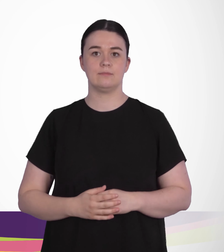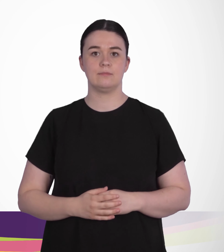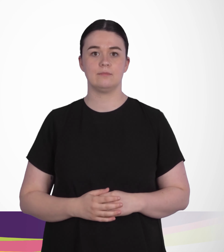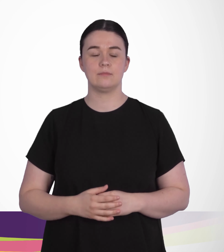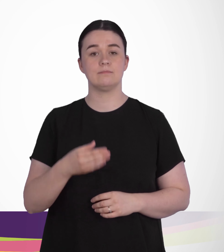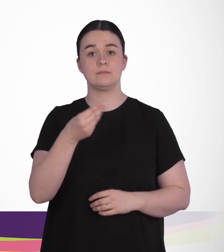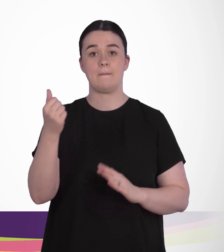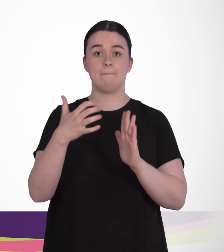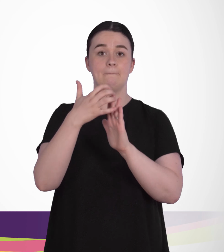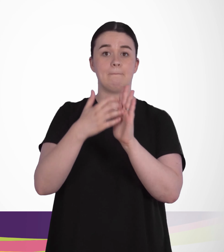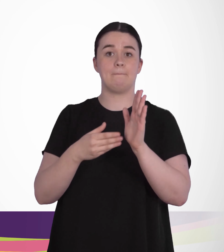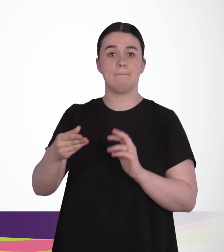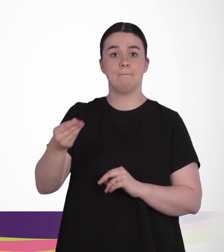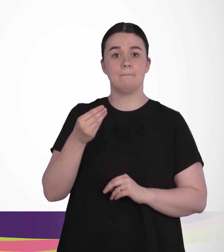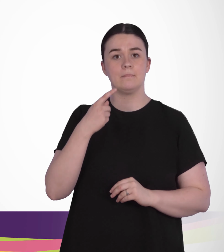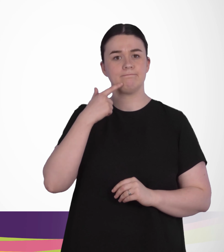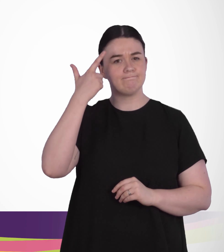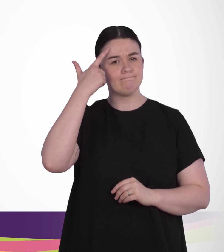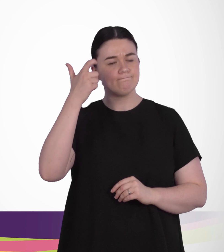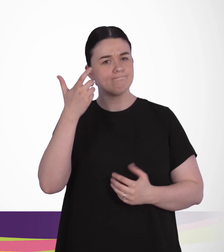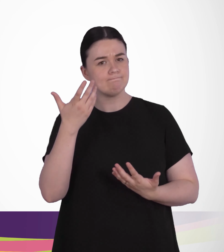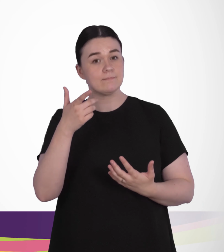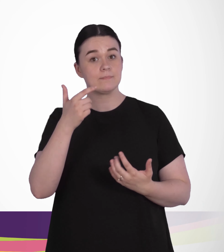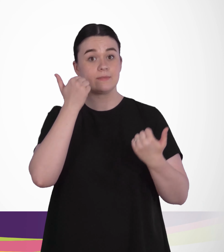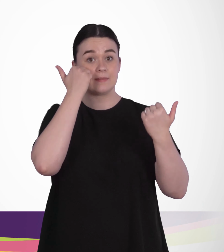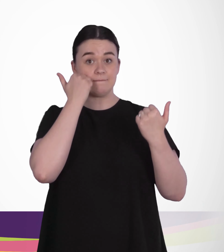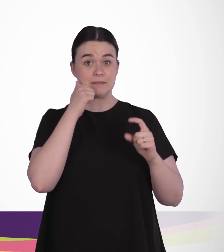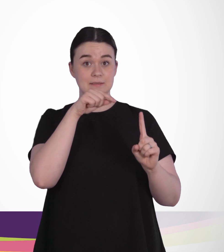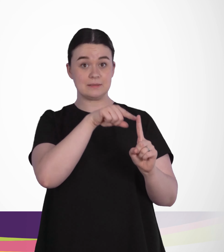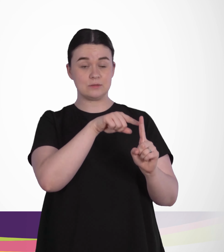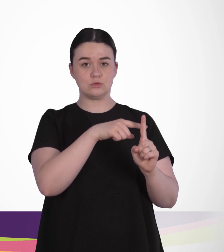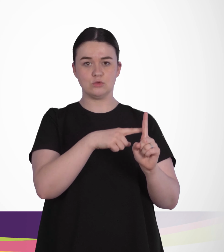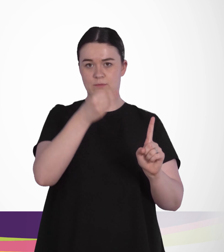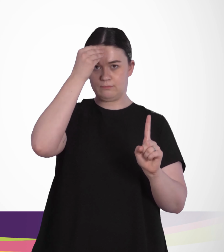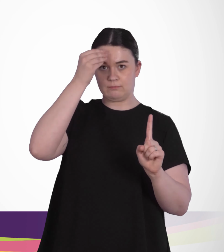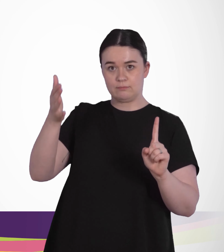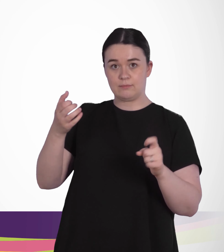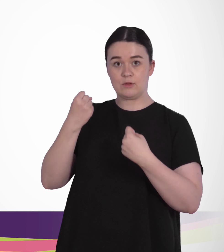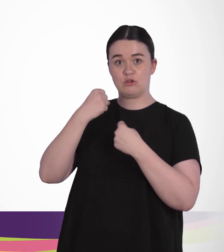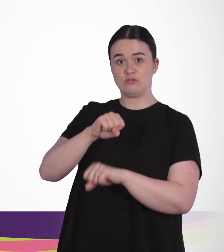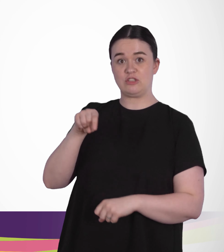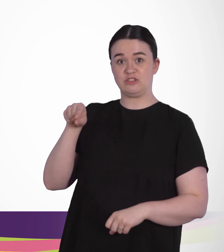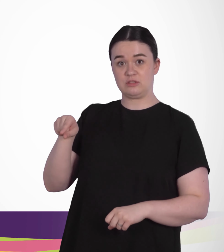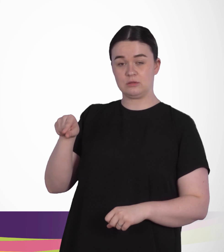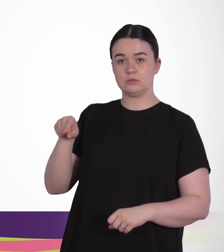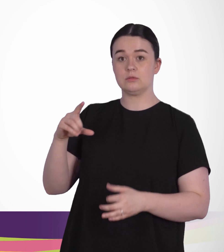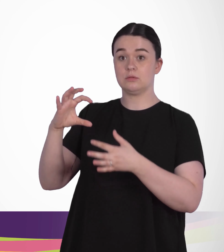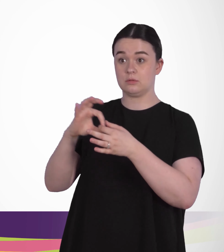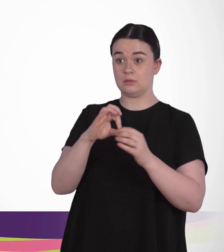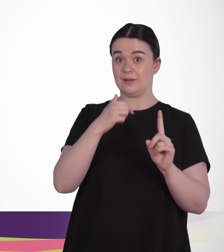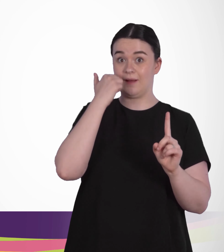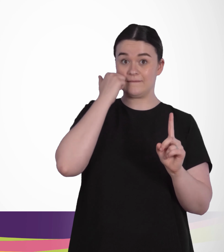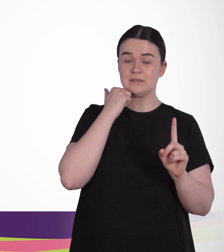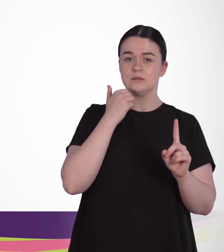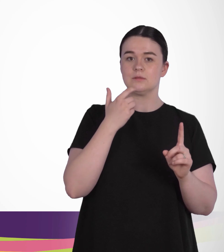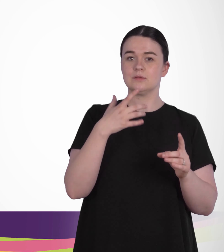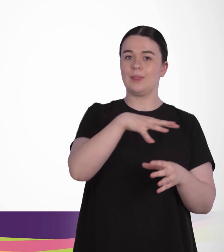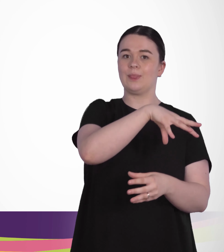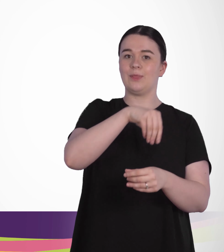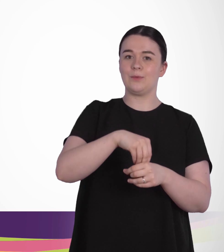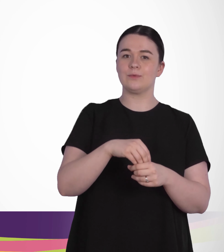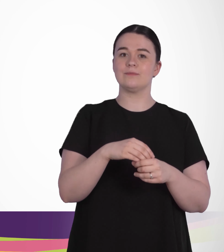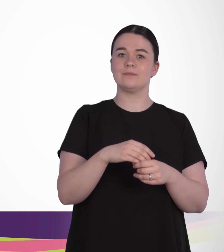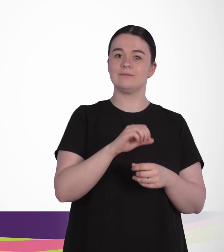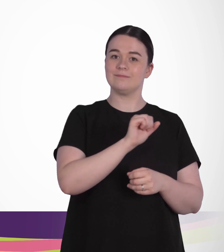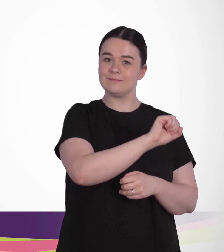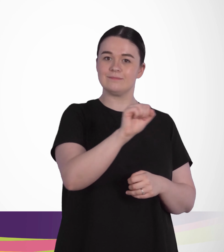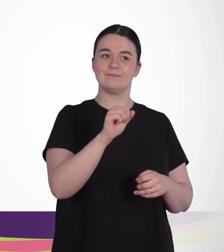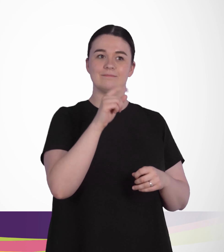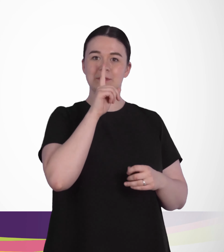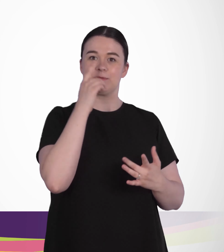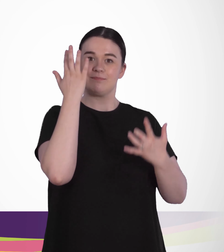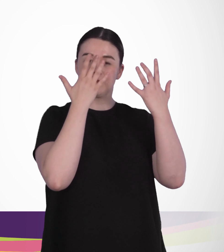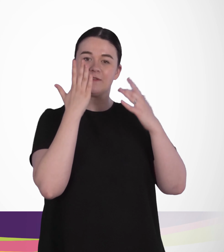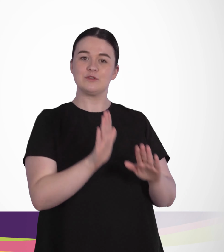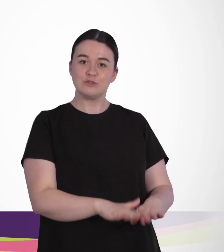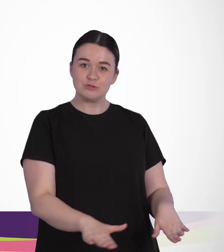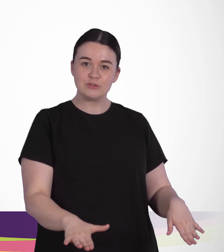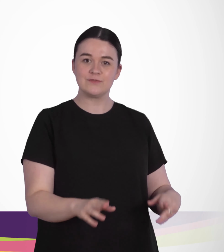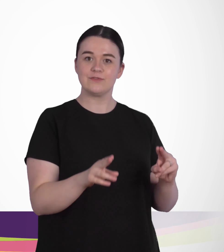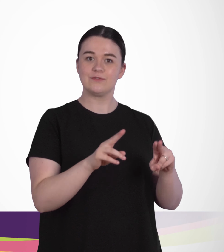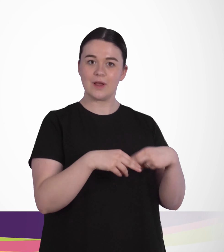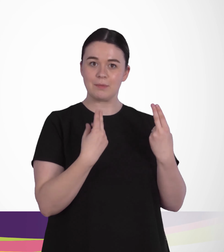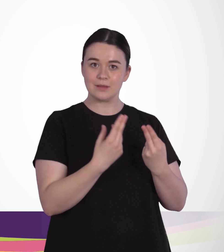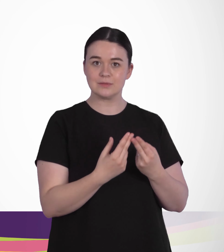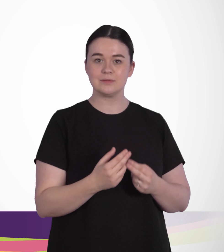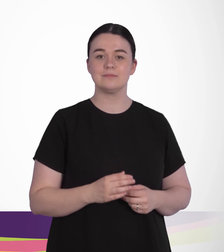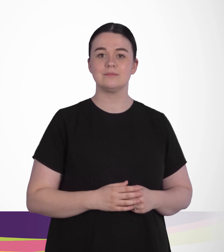Some submissions suggested that evidence used to inform the Strategy include the voices of children and families,